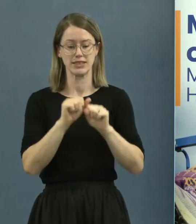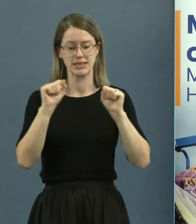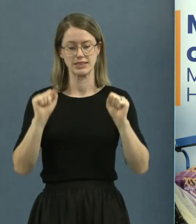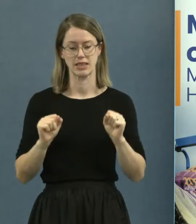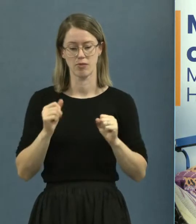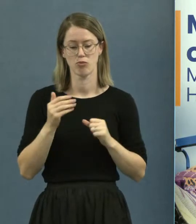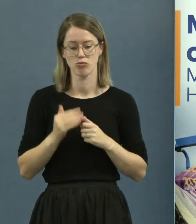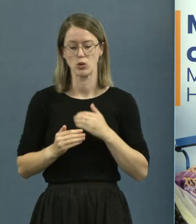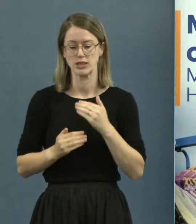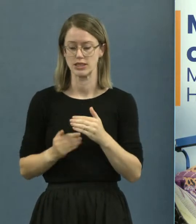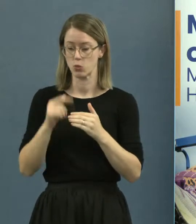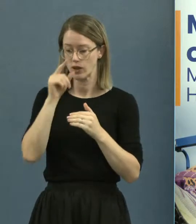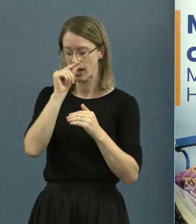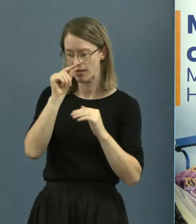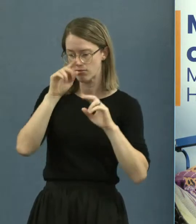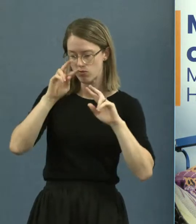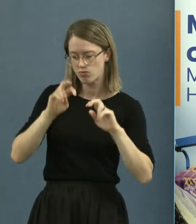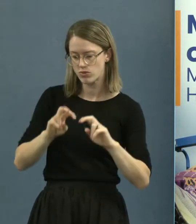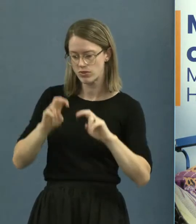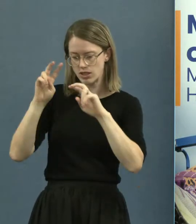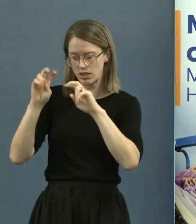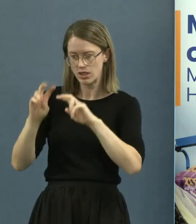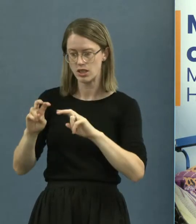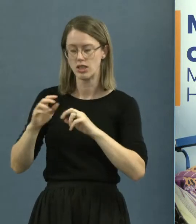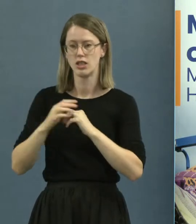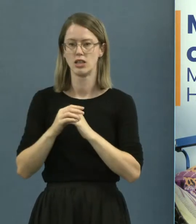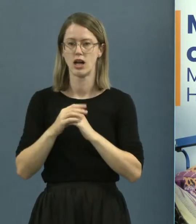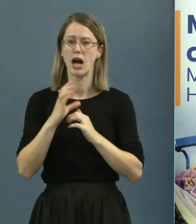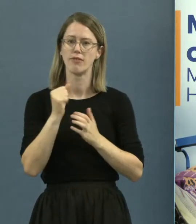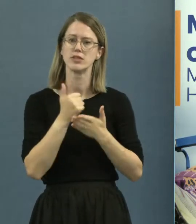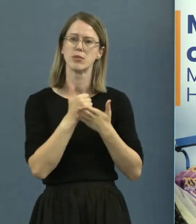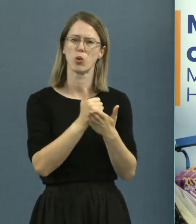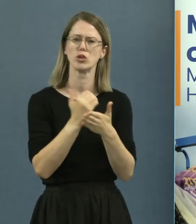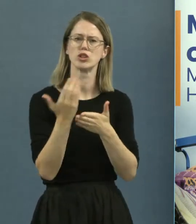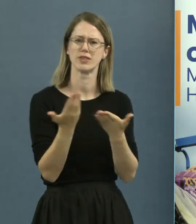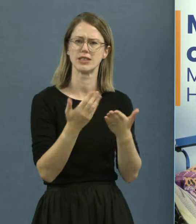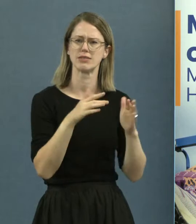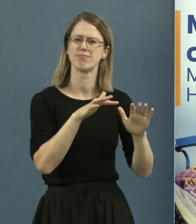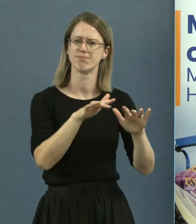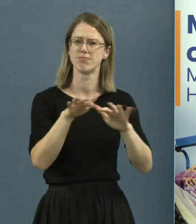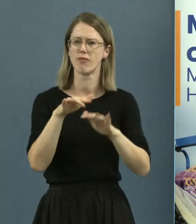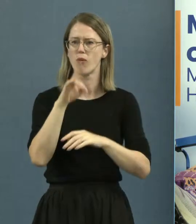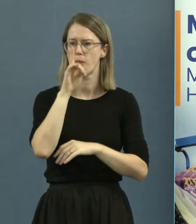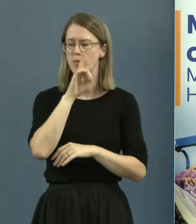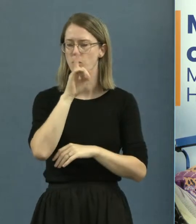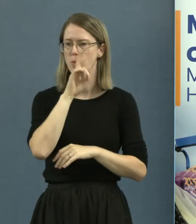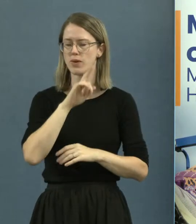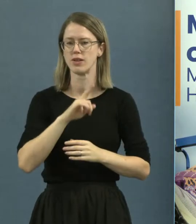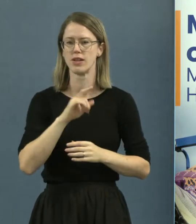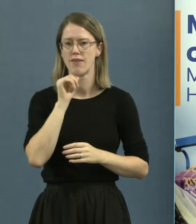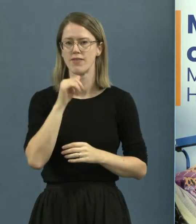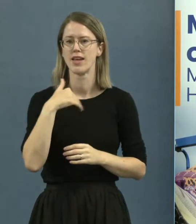processes in place to investigate that, and that there are support services in